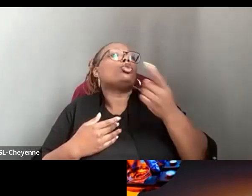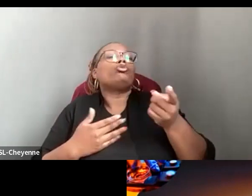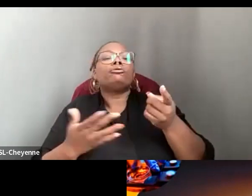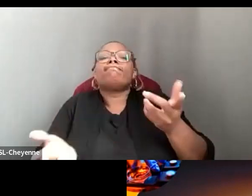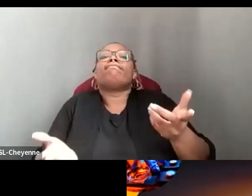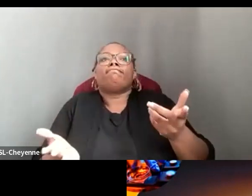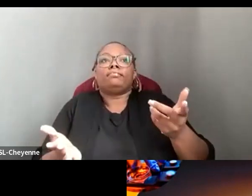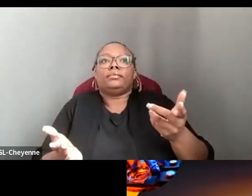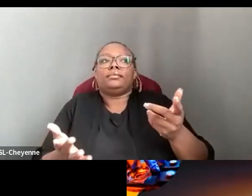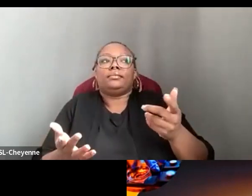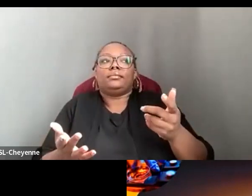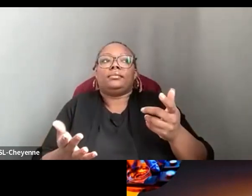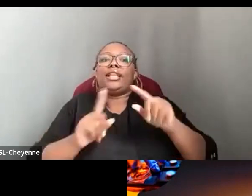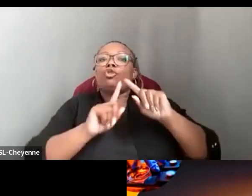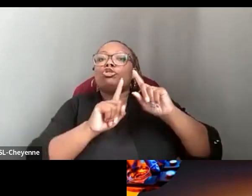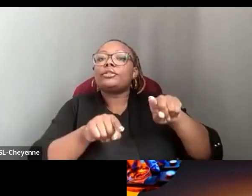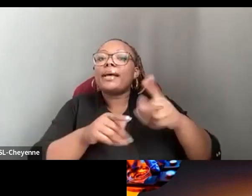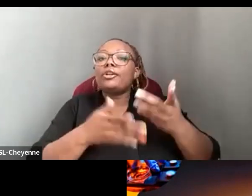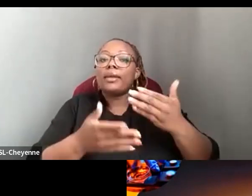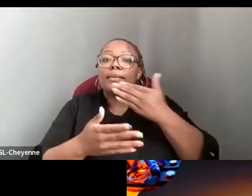you know, that they came back and responded that you made a good faith effort